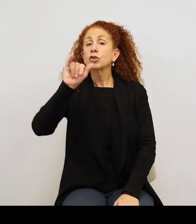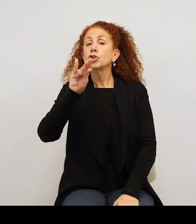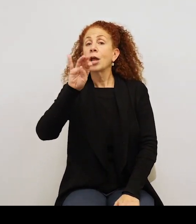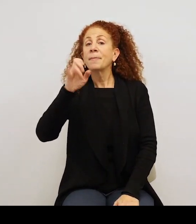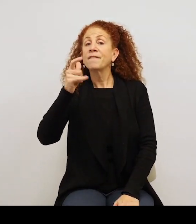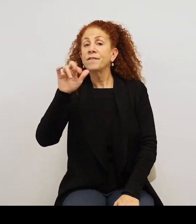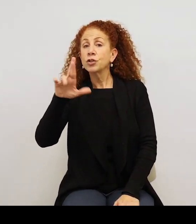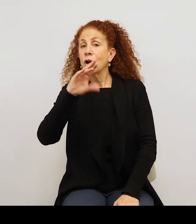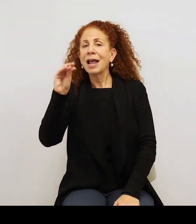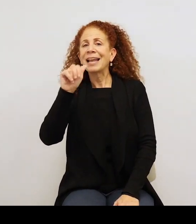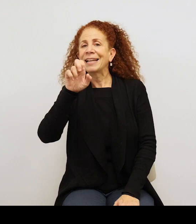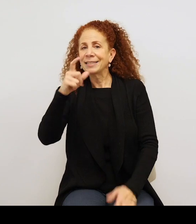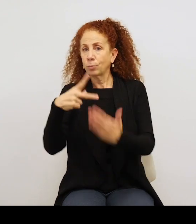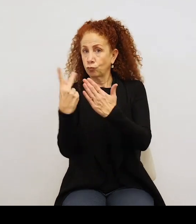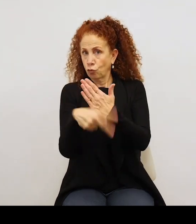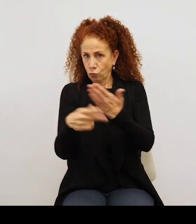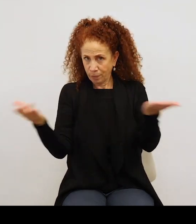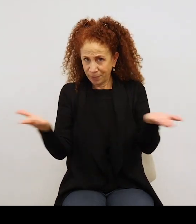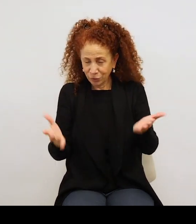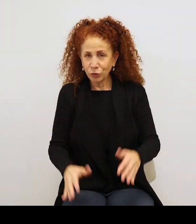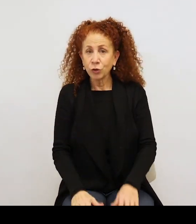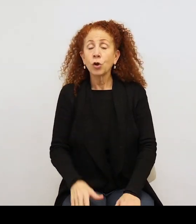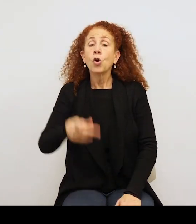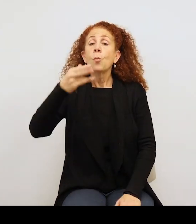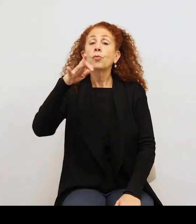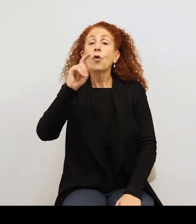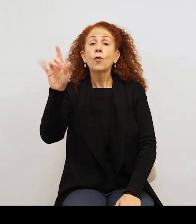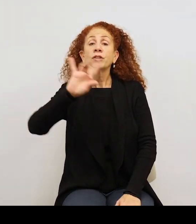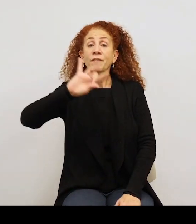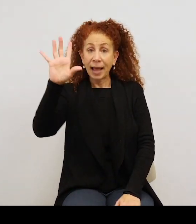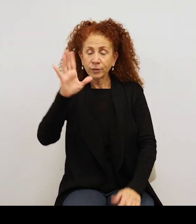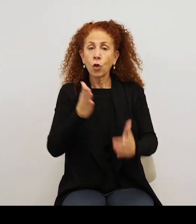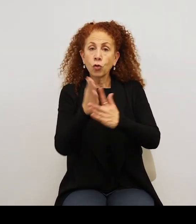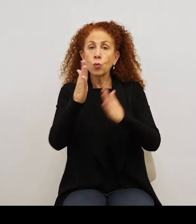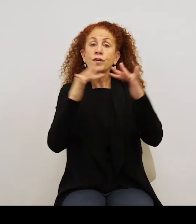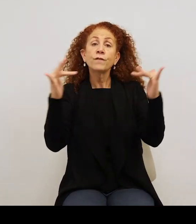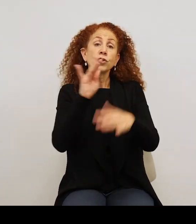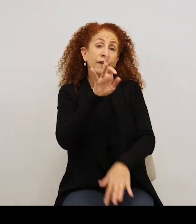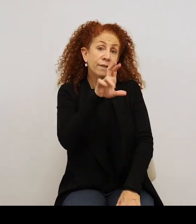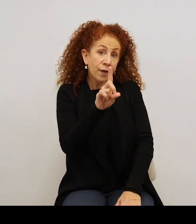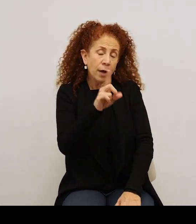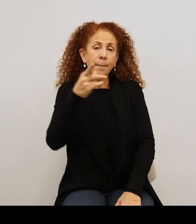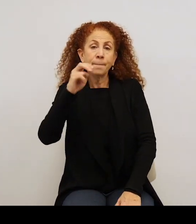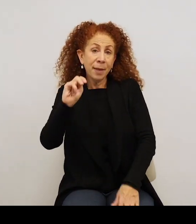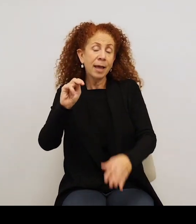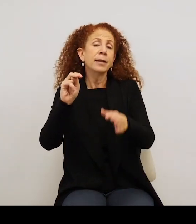and the American Sign Language program, the Provost Excellence Through Diversity Fund, the Penn Language Center,